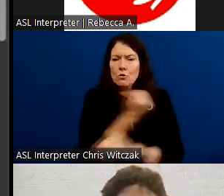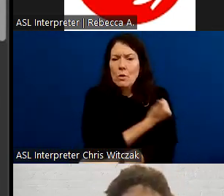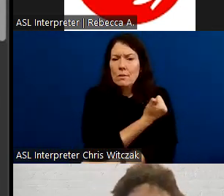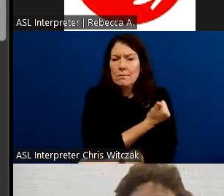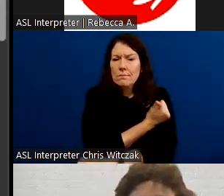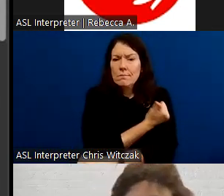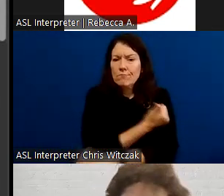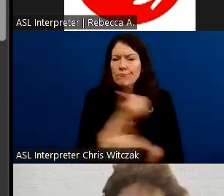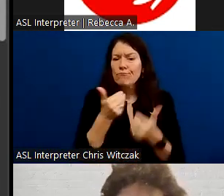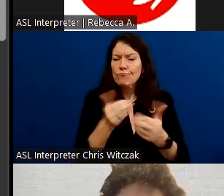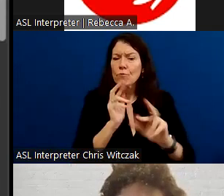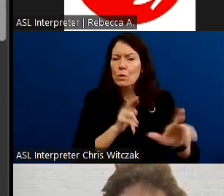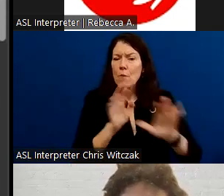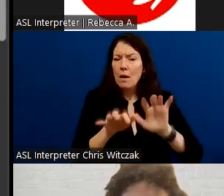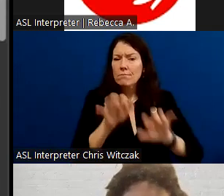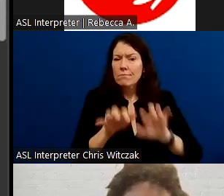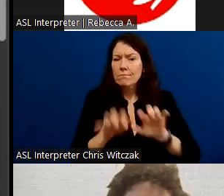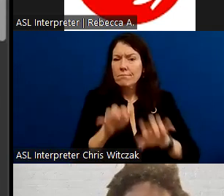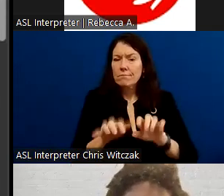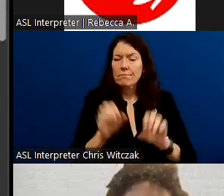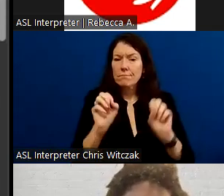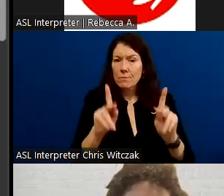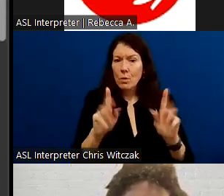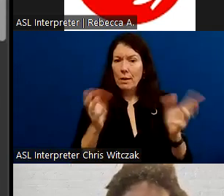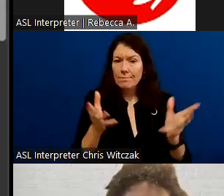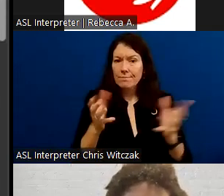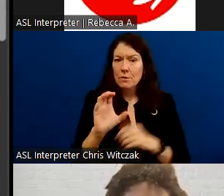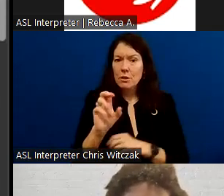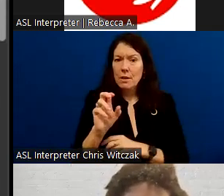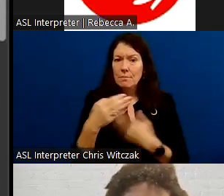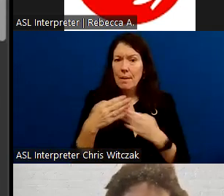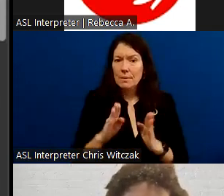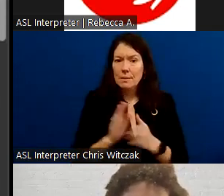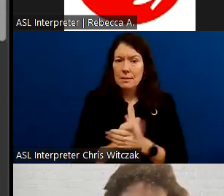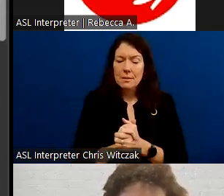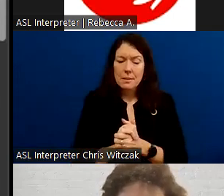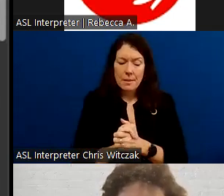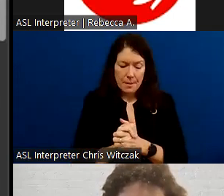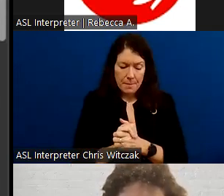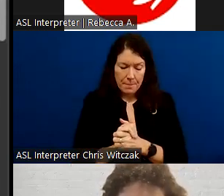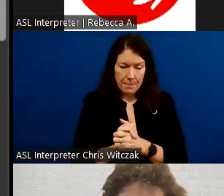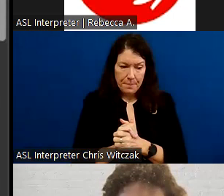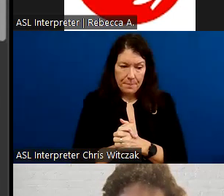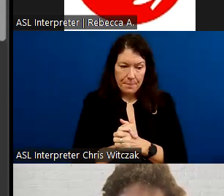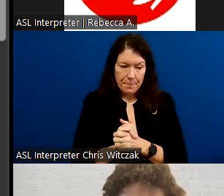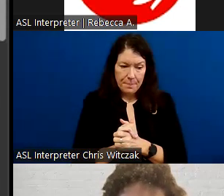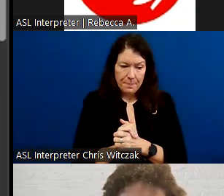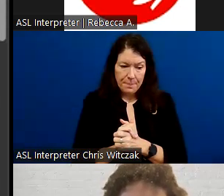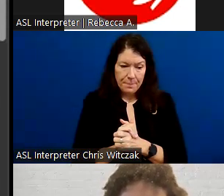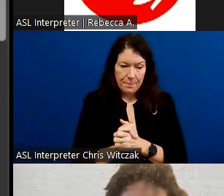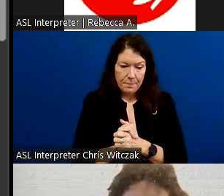free to respond in the chat